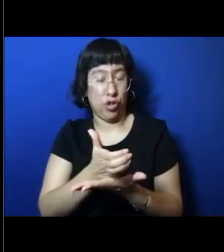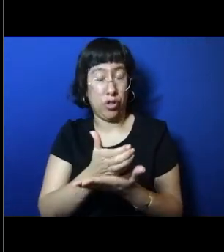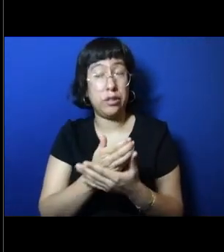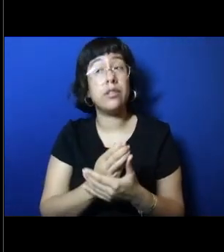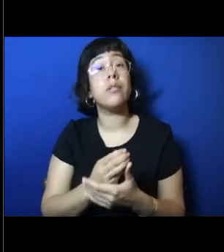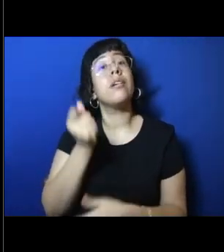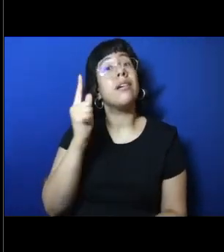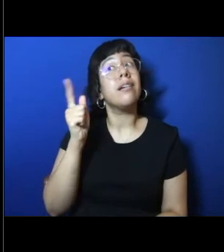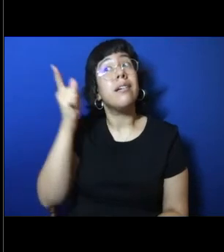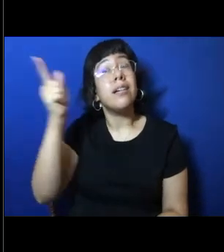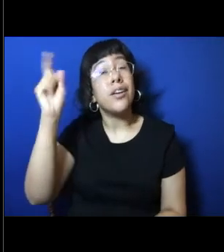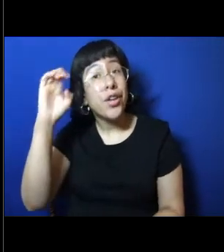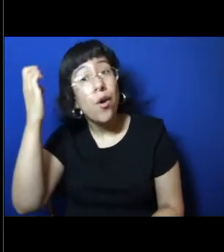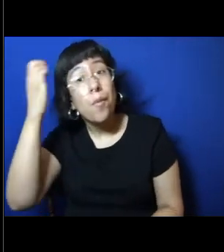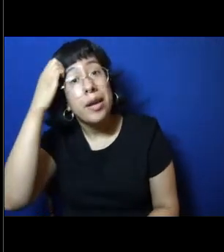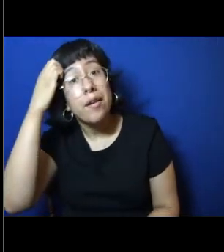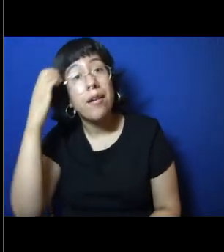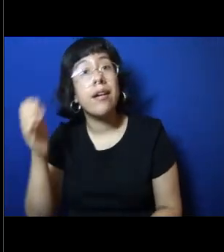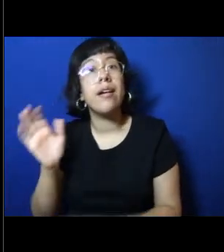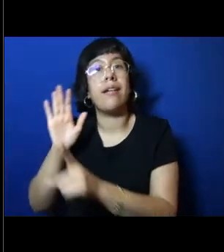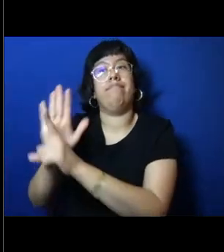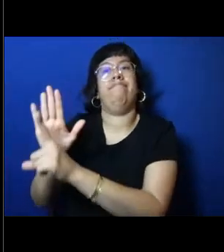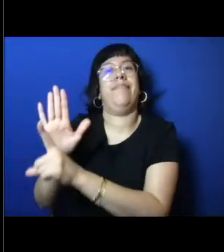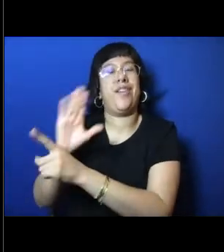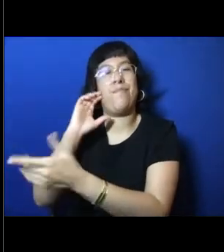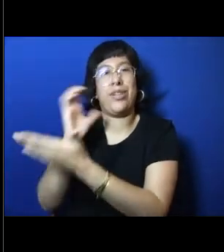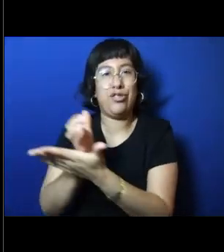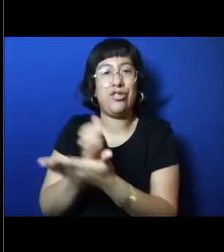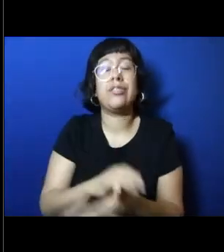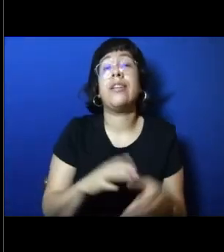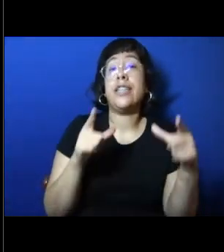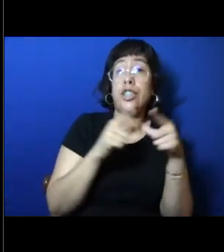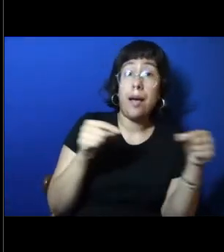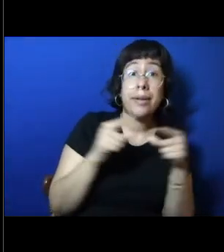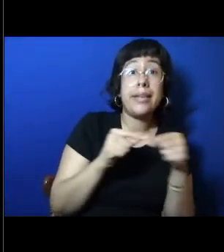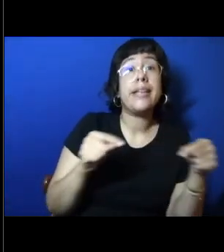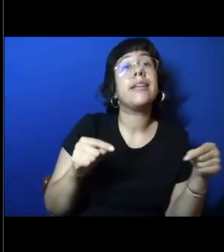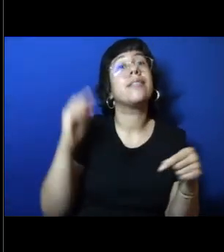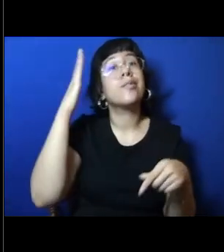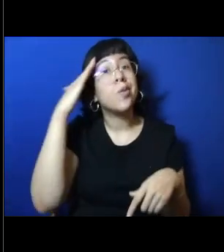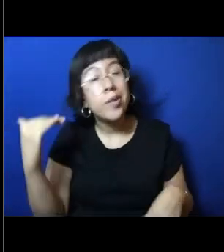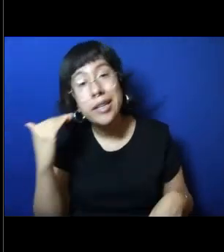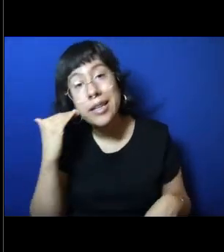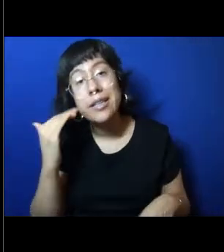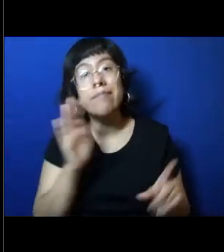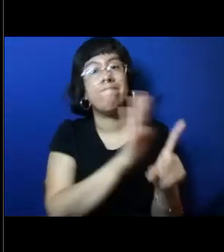and the Indians and Russians, and then the Japanese Koreans have it. So we basically have a ring of satellites